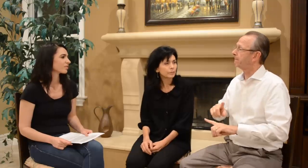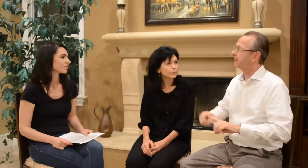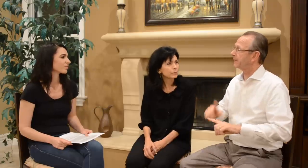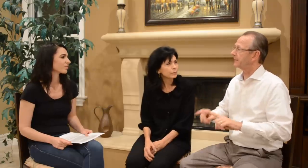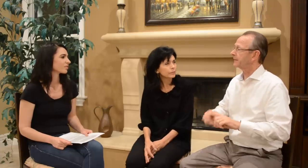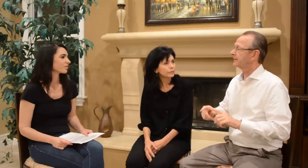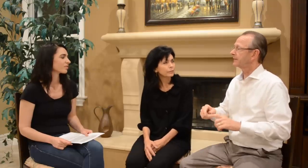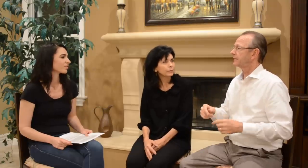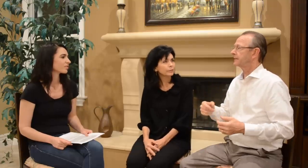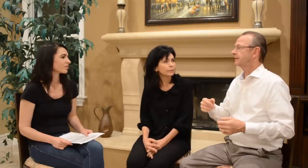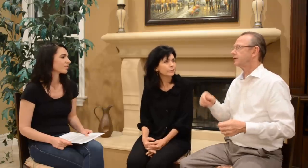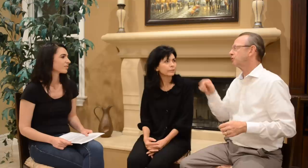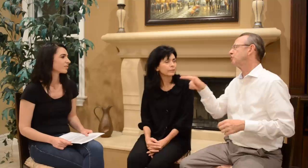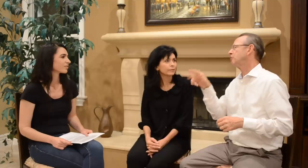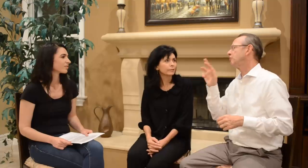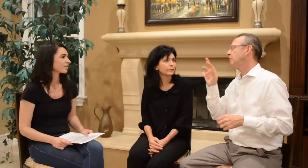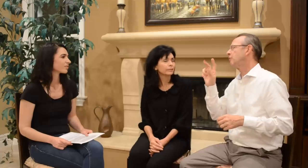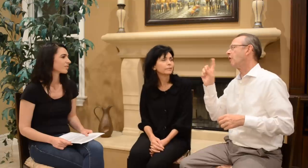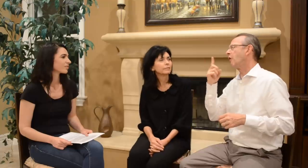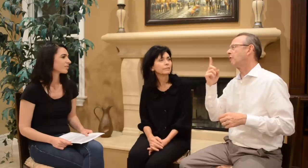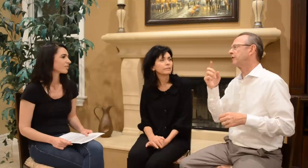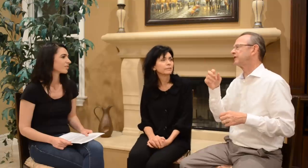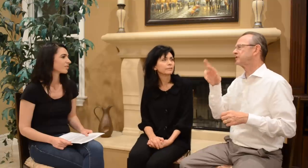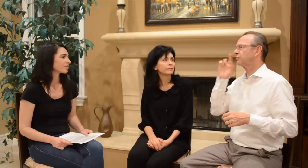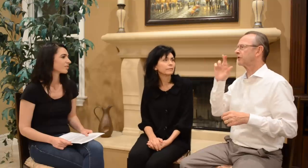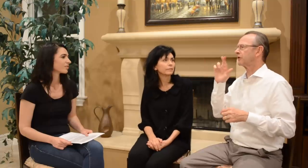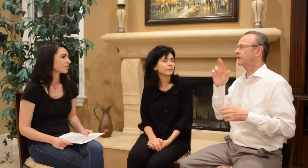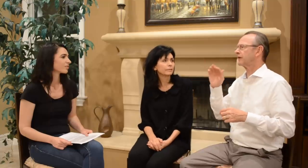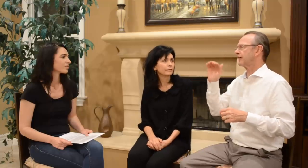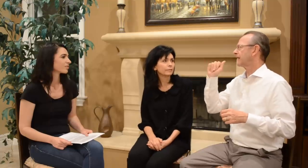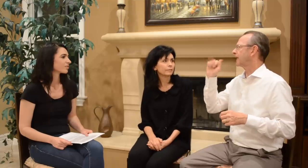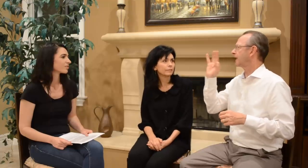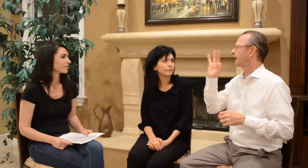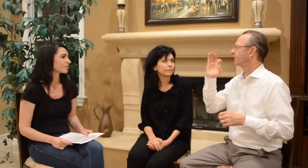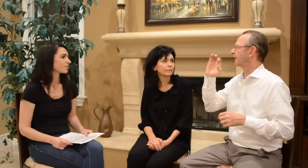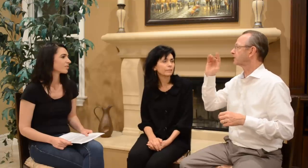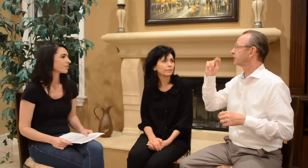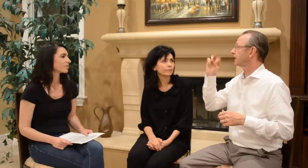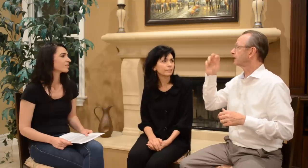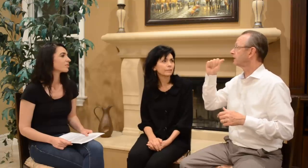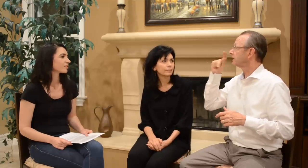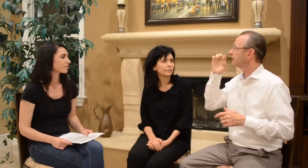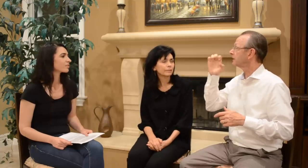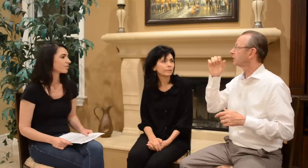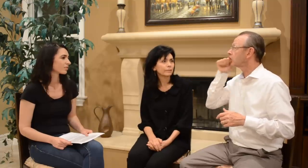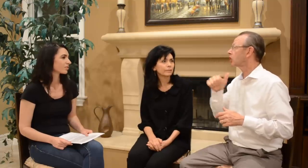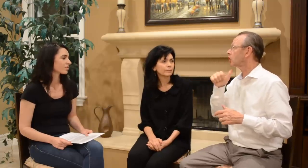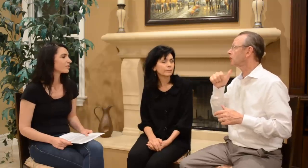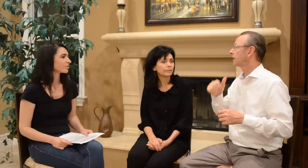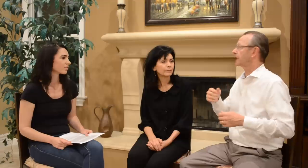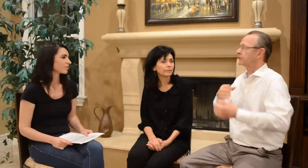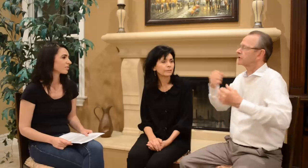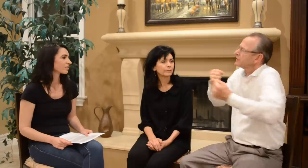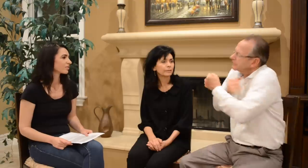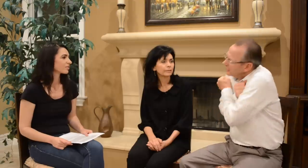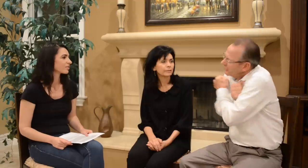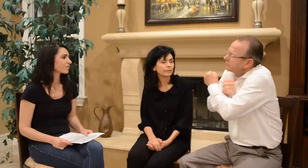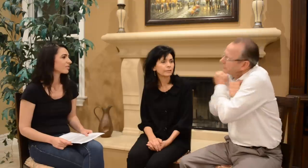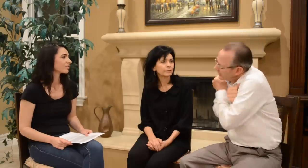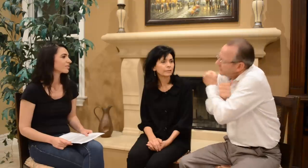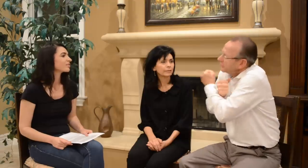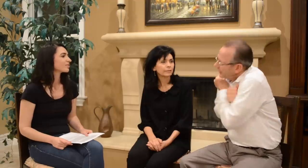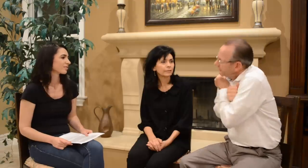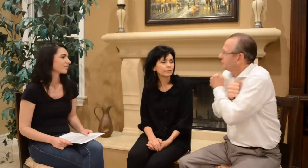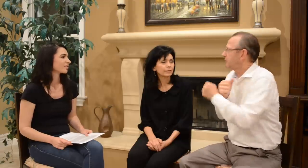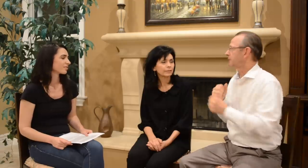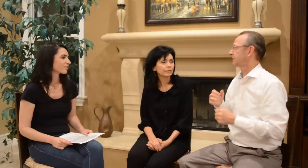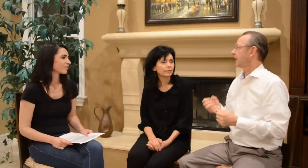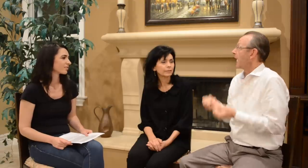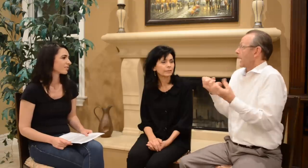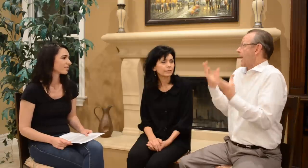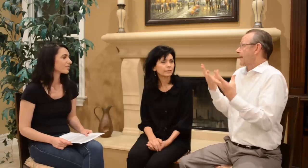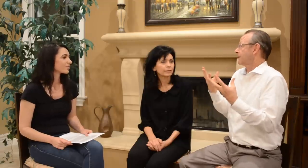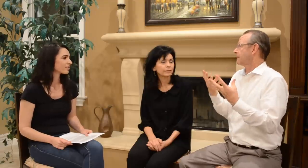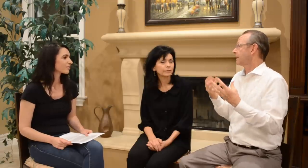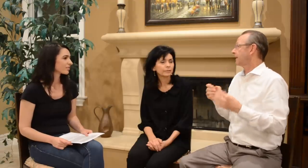but you always were affectionate girl and we just loved you loved you love you a lot